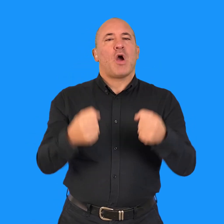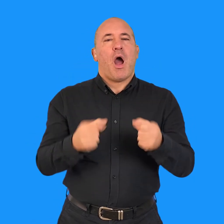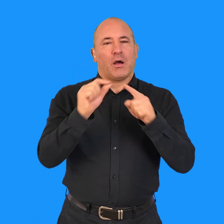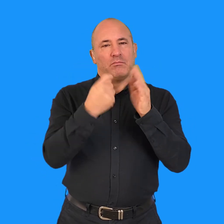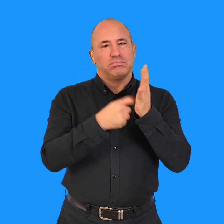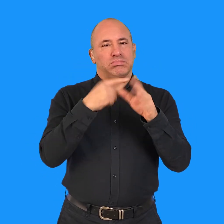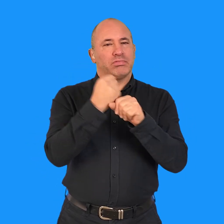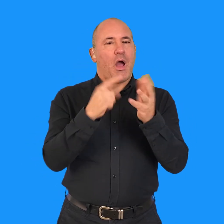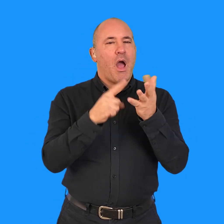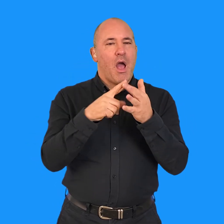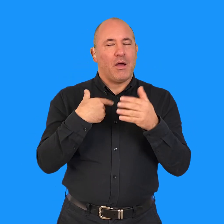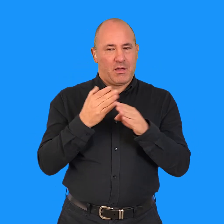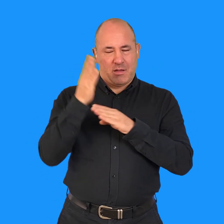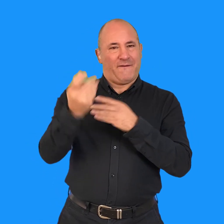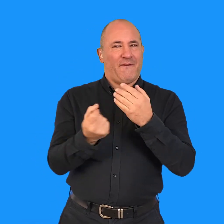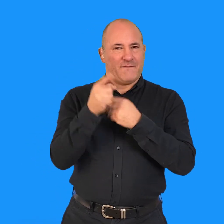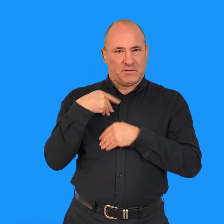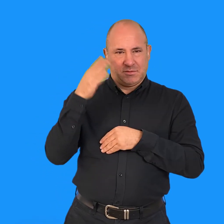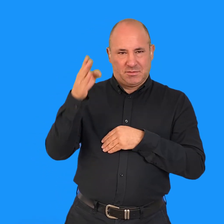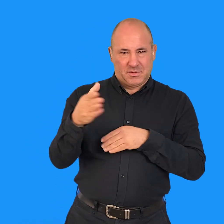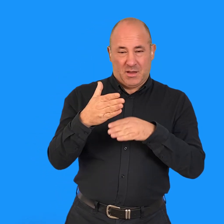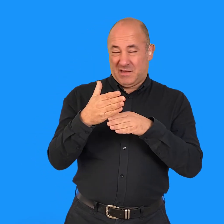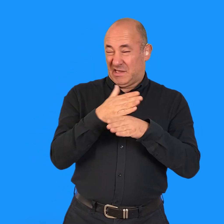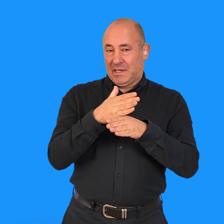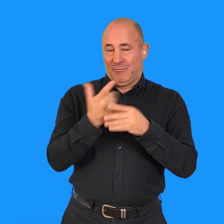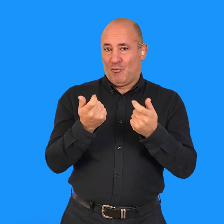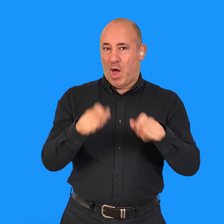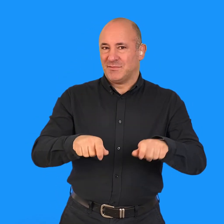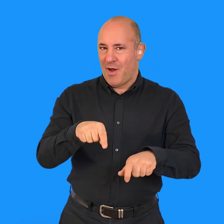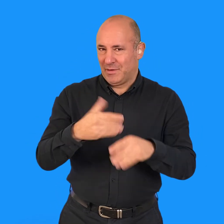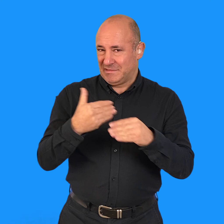I went to an event in Prague just before lockdown,